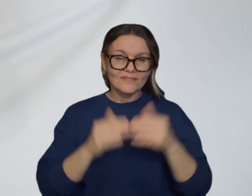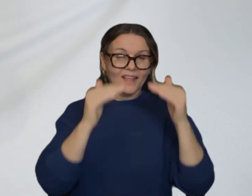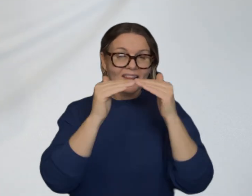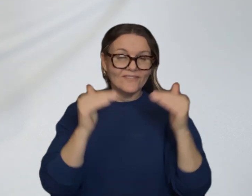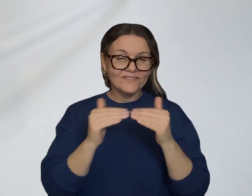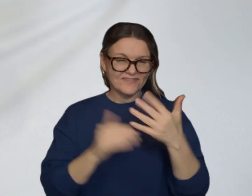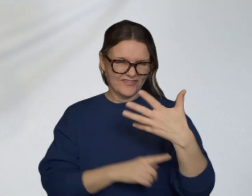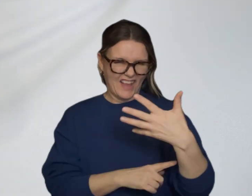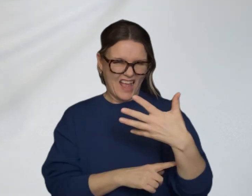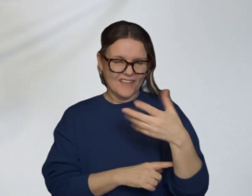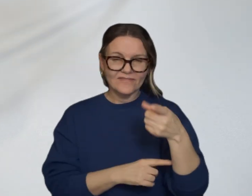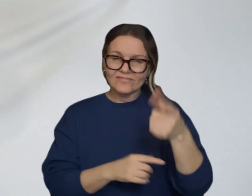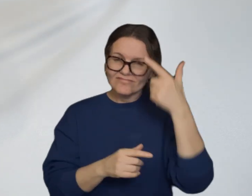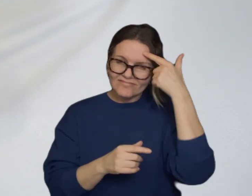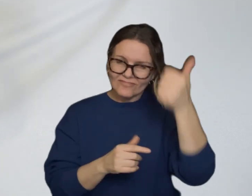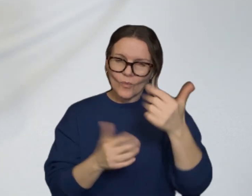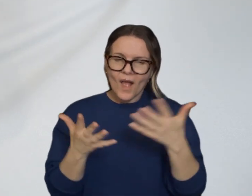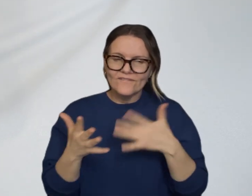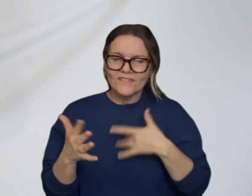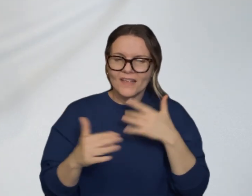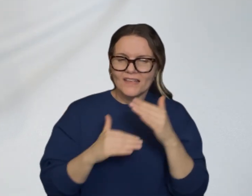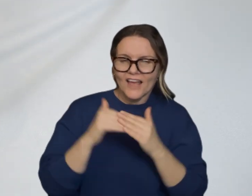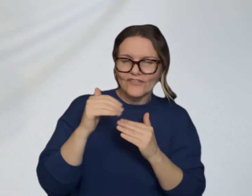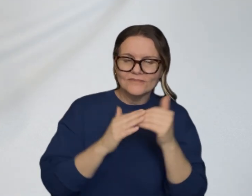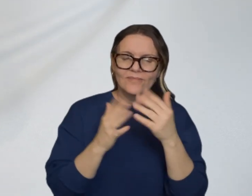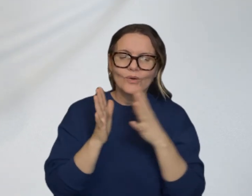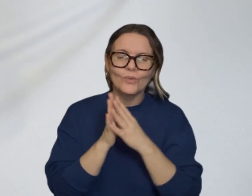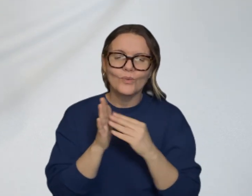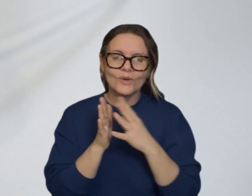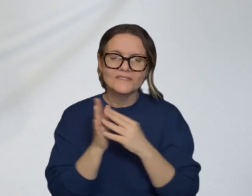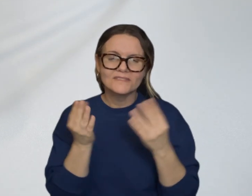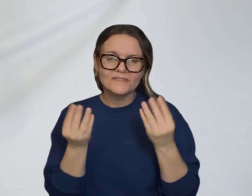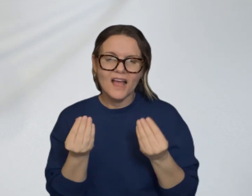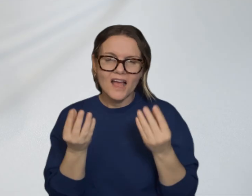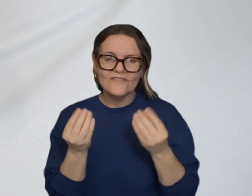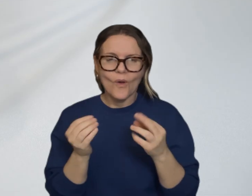to find the level that is comfortable for you you're going to start at one and go up and up and